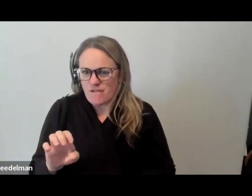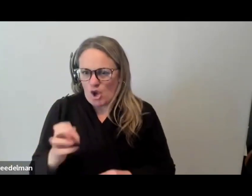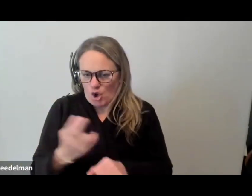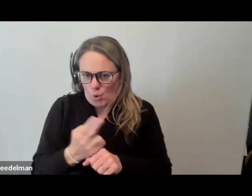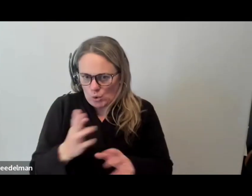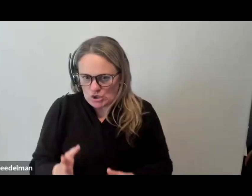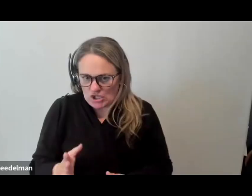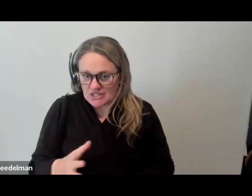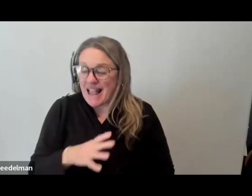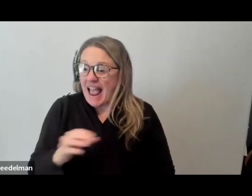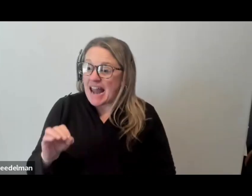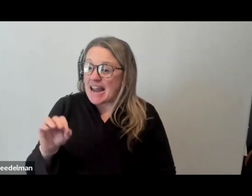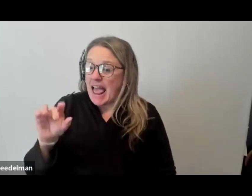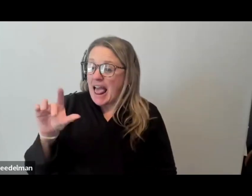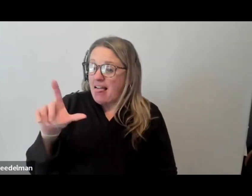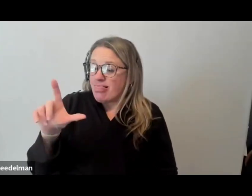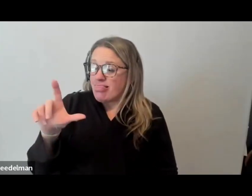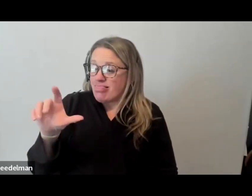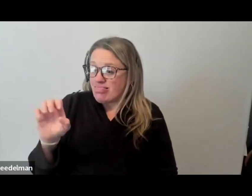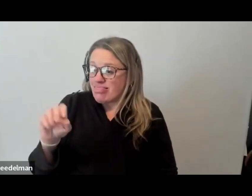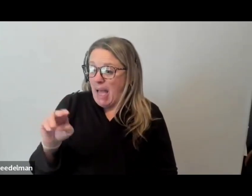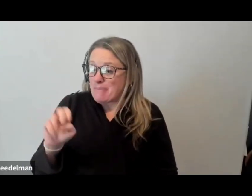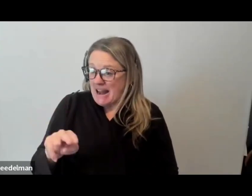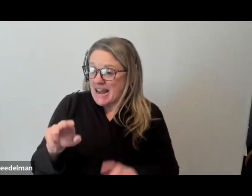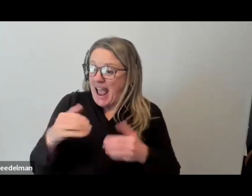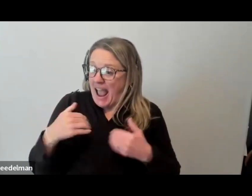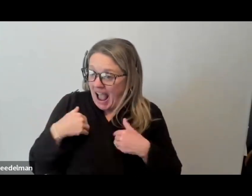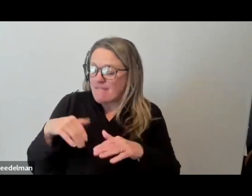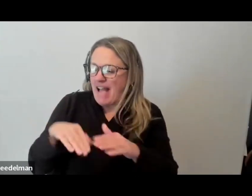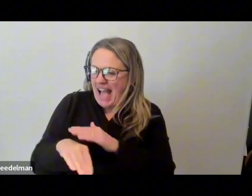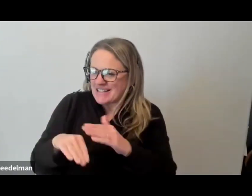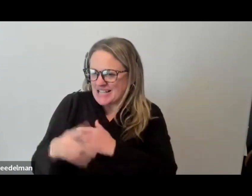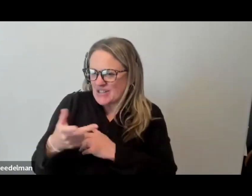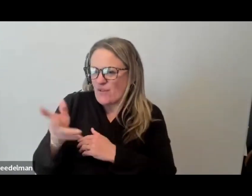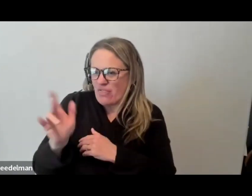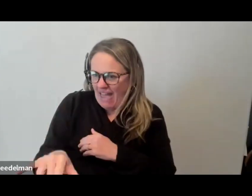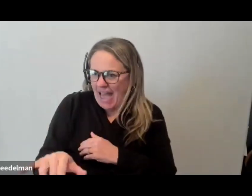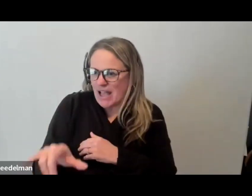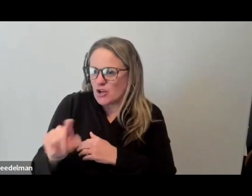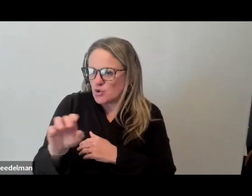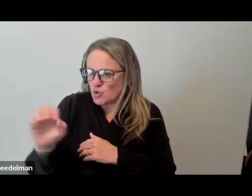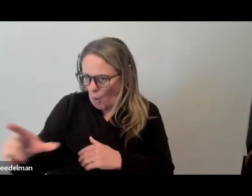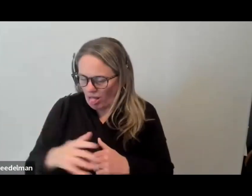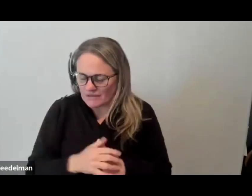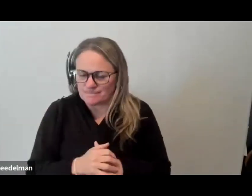that tool of Fable to test with these participants. And so it's kind of an interesting weird thing